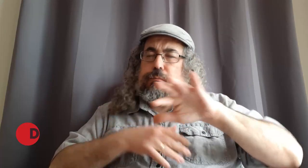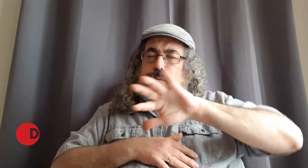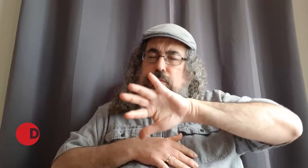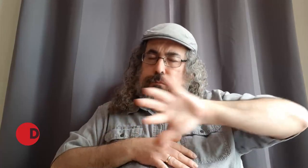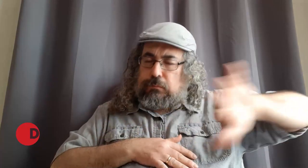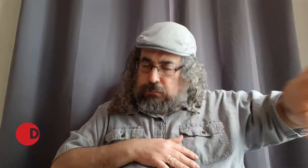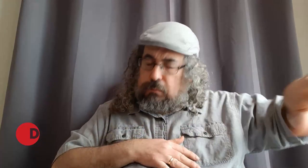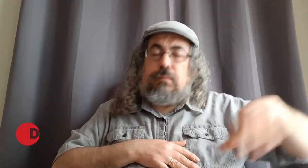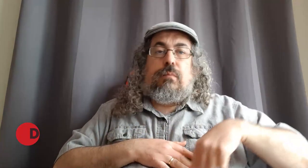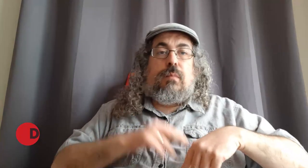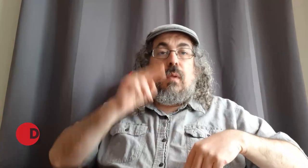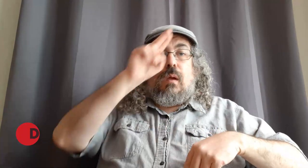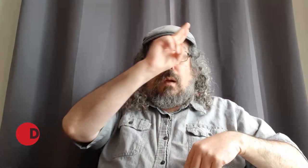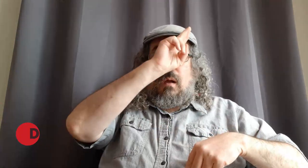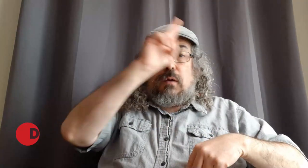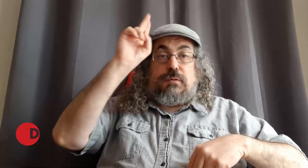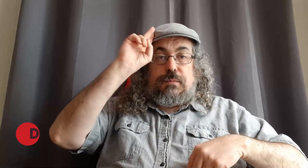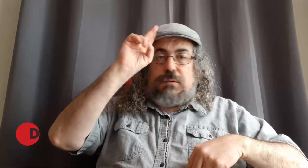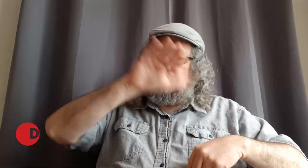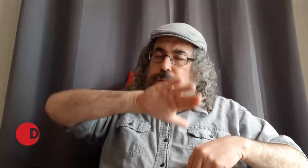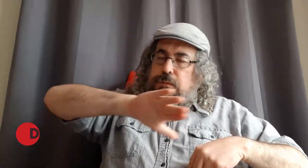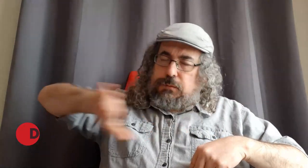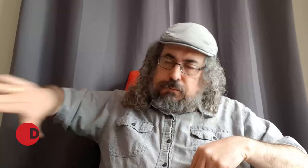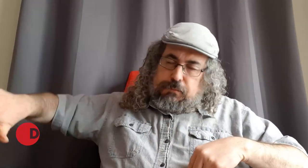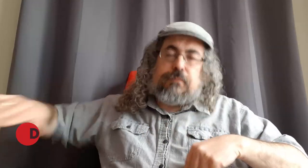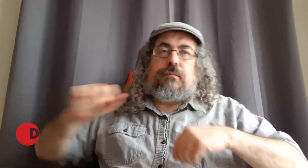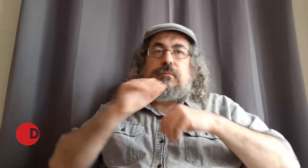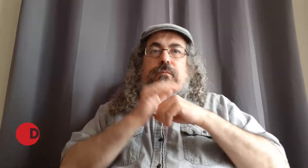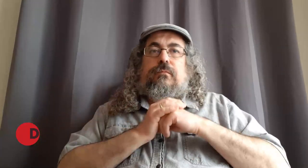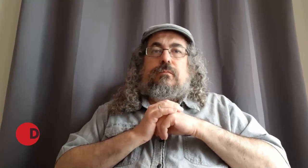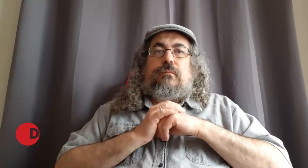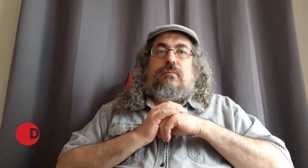especially at the last minute.